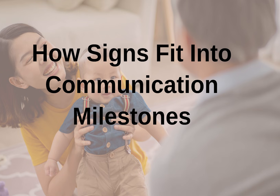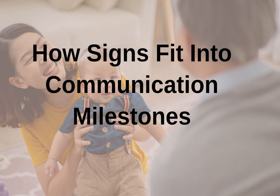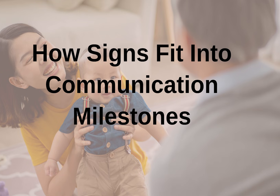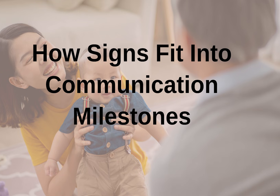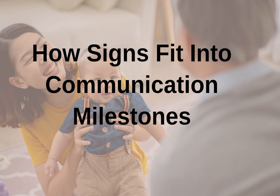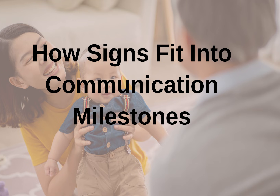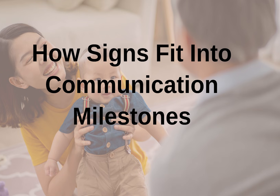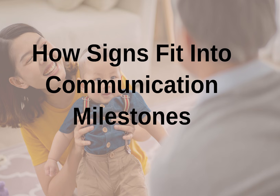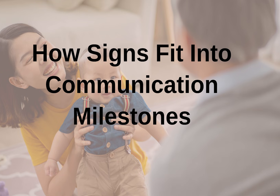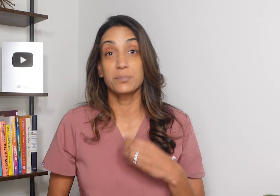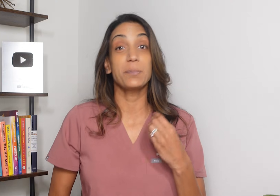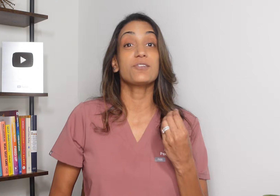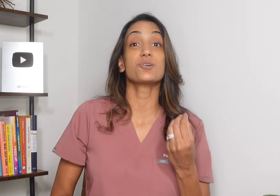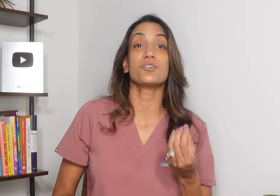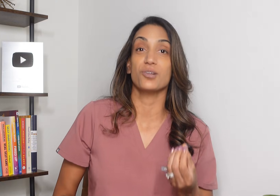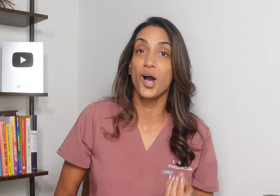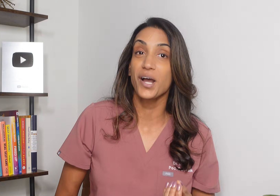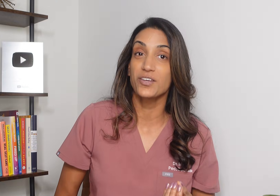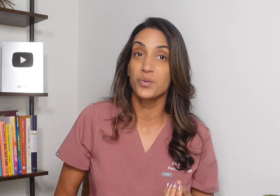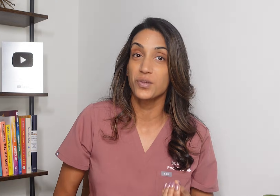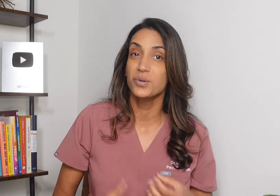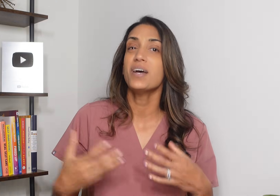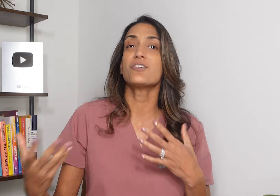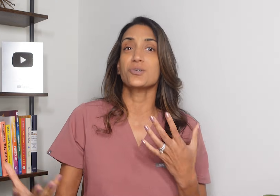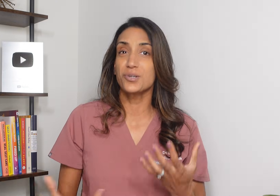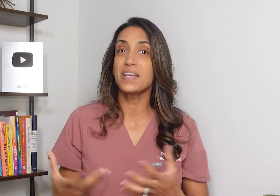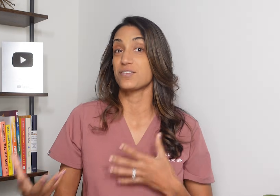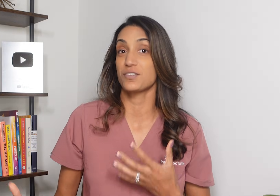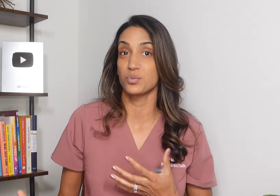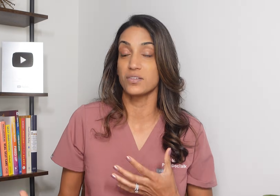First comes eye contact. Babies learn to lock eyes with you as early as six weeks.